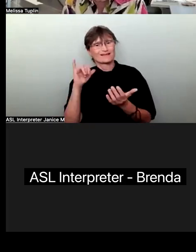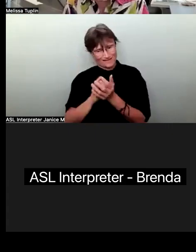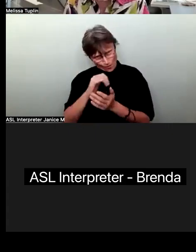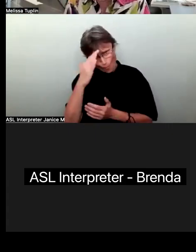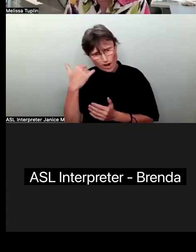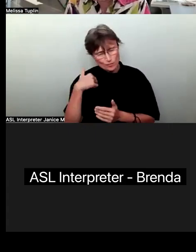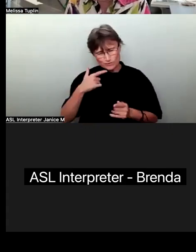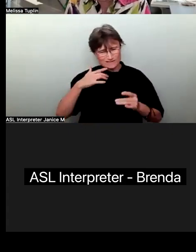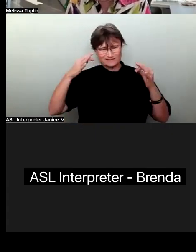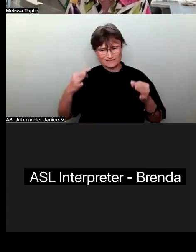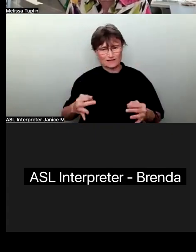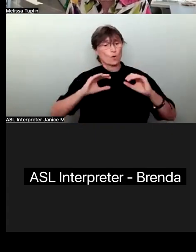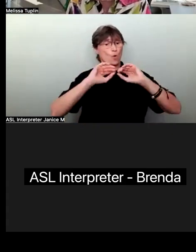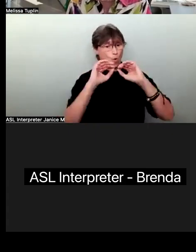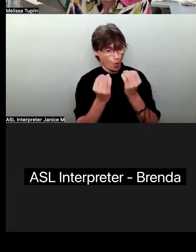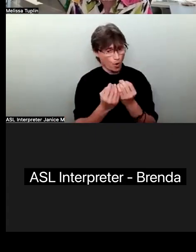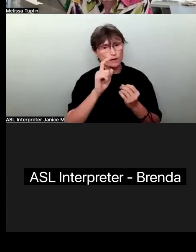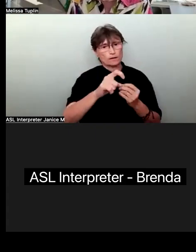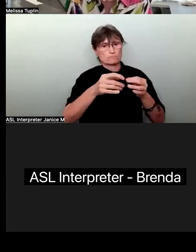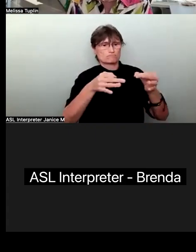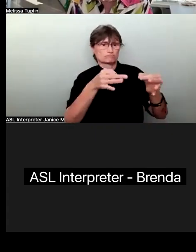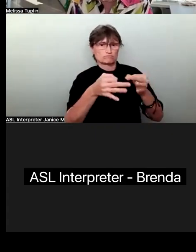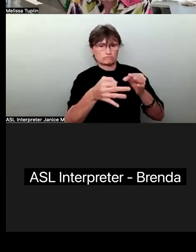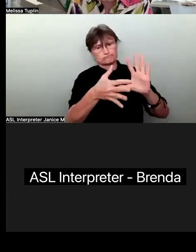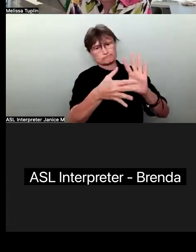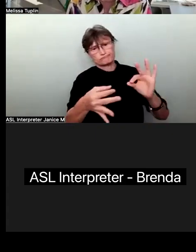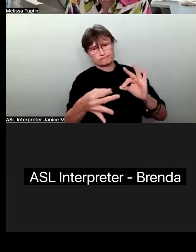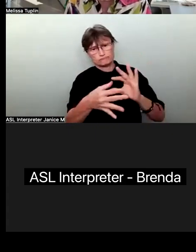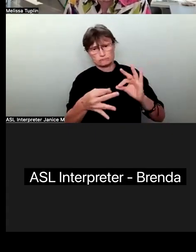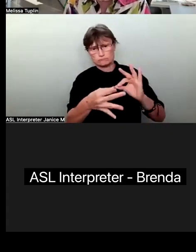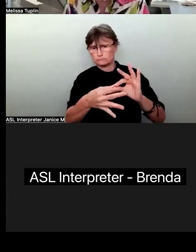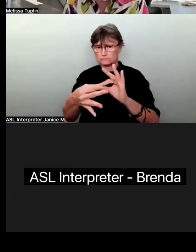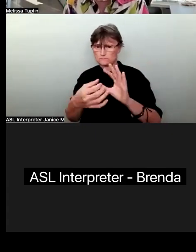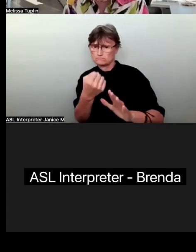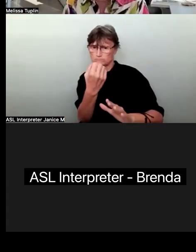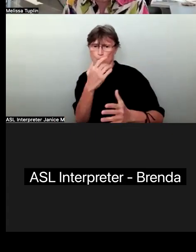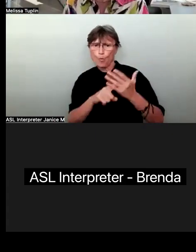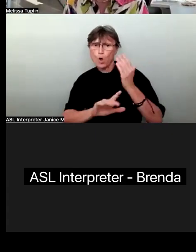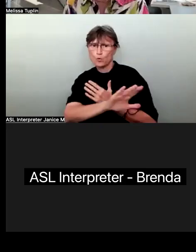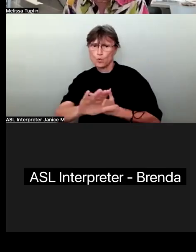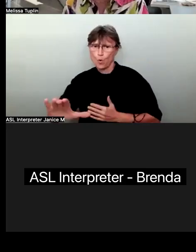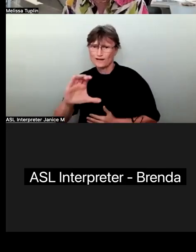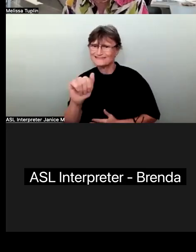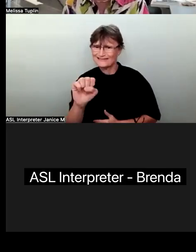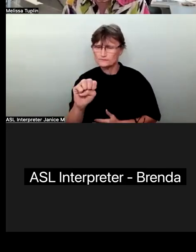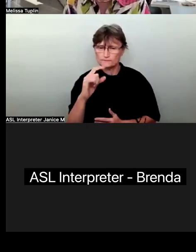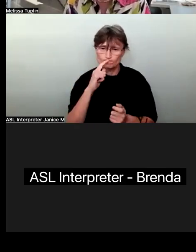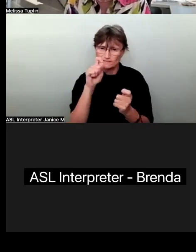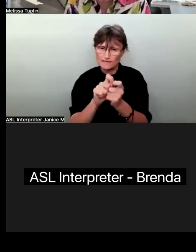organizations make a case for a funding amount in the program. An organization's total score will